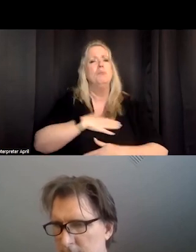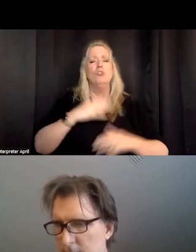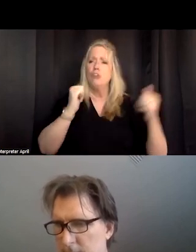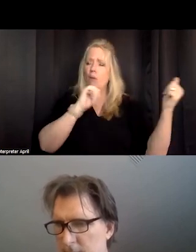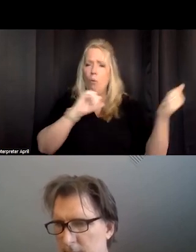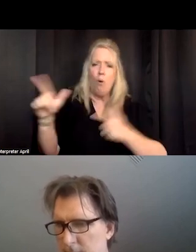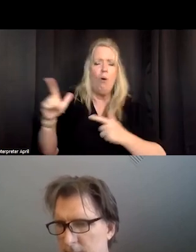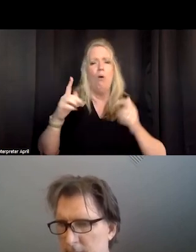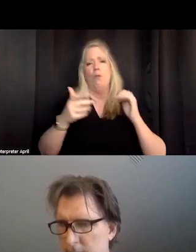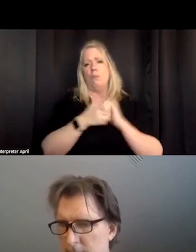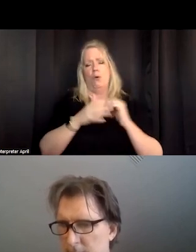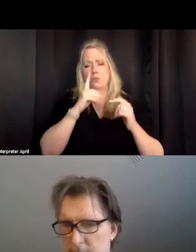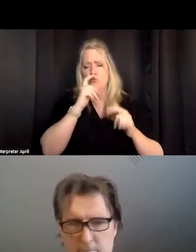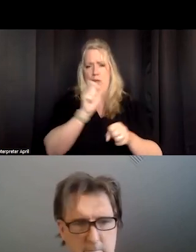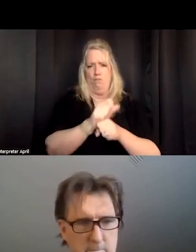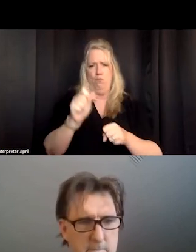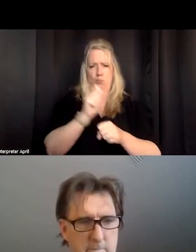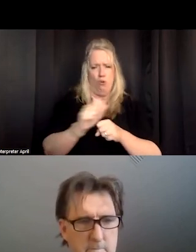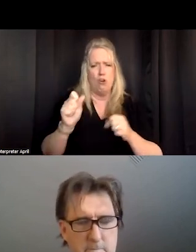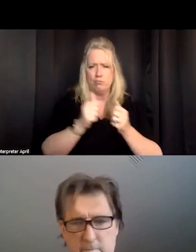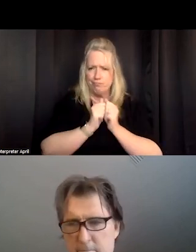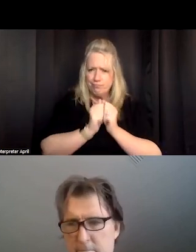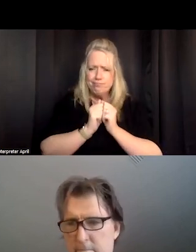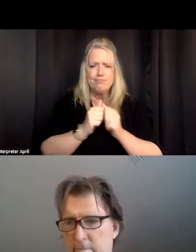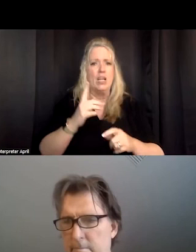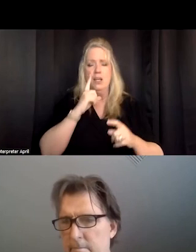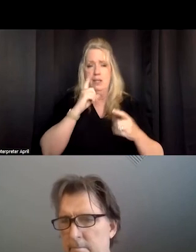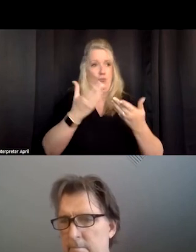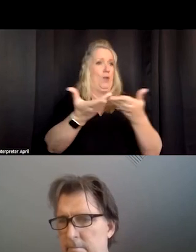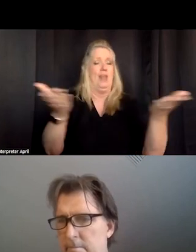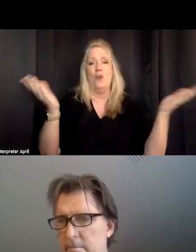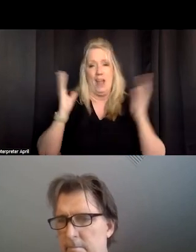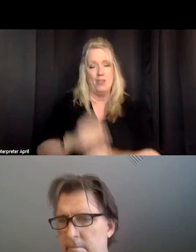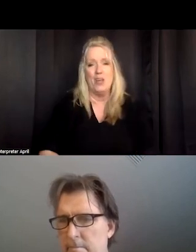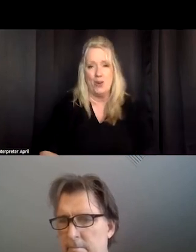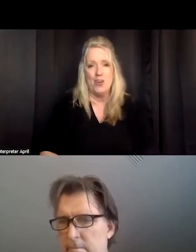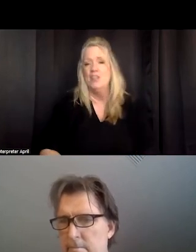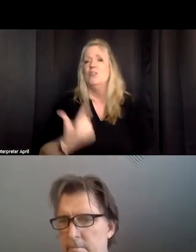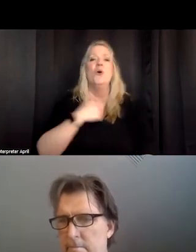WORKED ON THIS. AND THEY ARE OUT THERE. SO WE HOPE THAT THESE RESOURCES ARE HELPFUL.